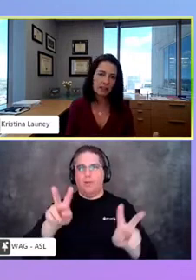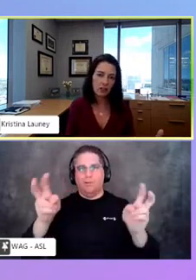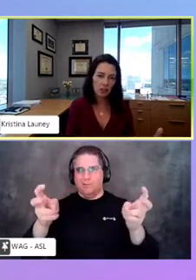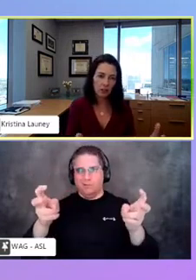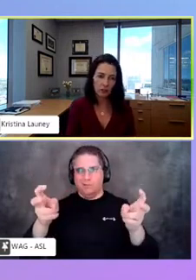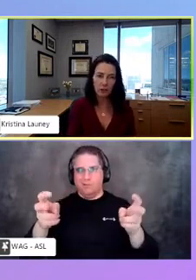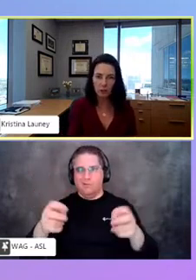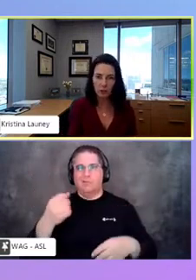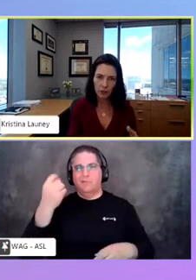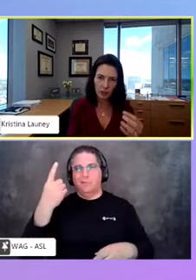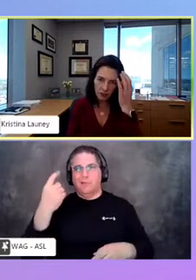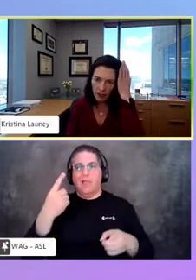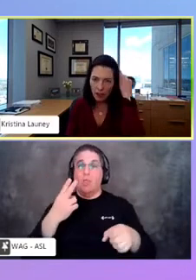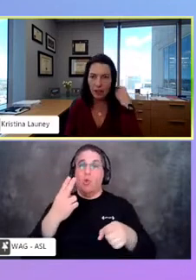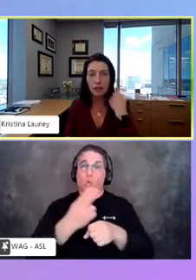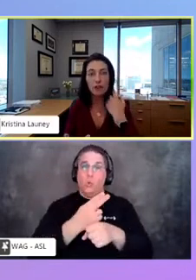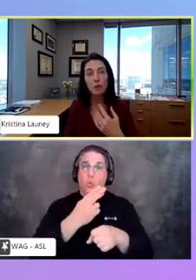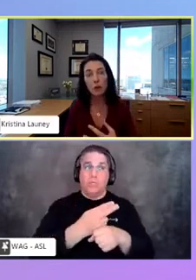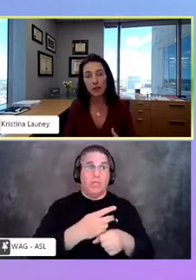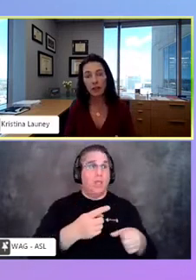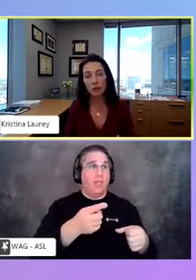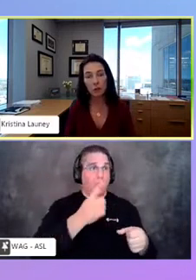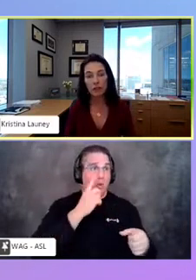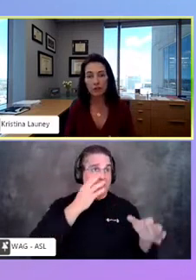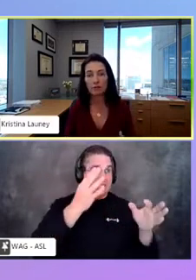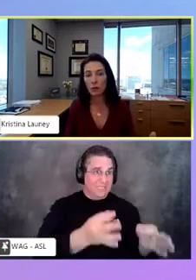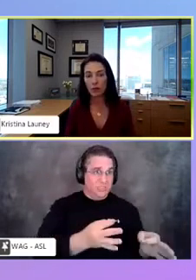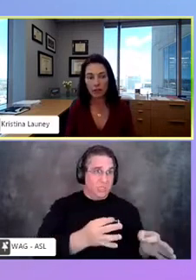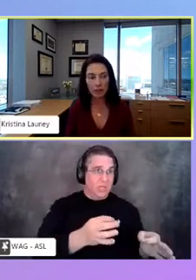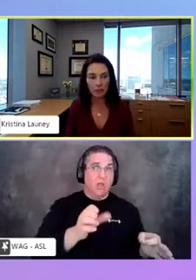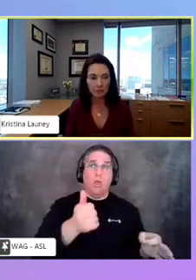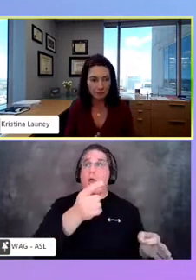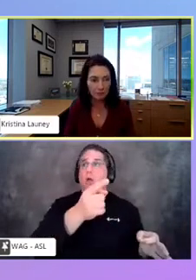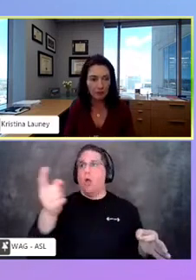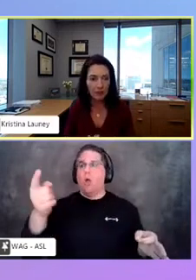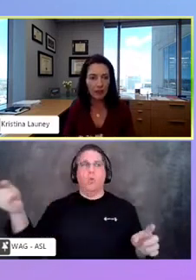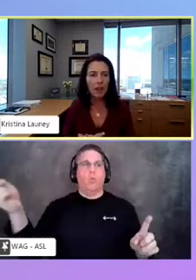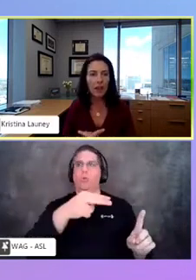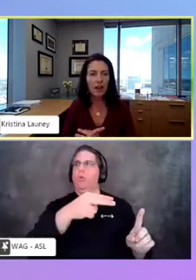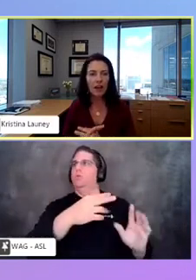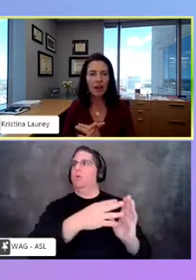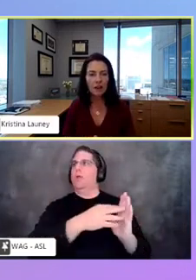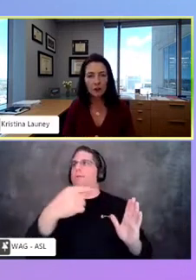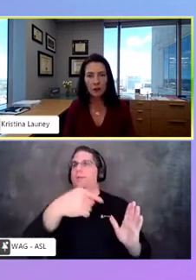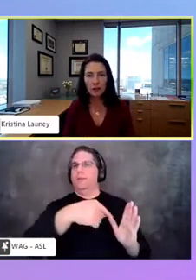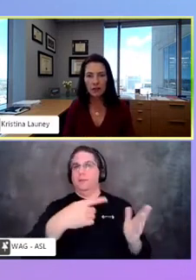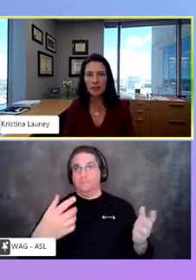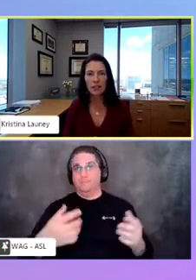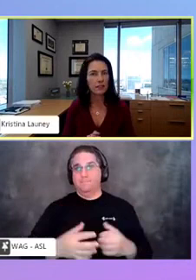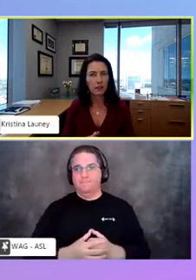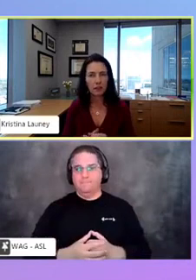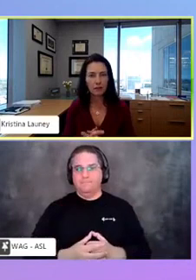businesses are subject to the title three of the ADA, but it doesn't have the decision on point? It's at the trial courts have been using the